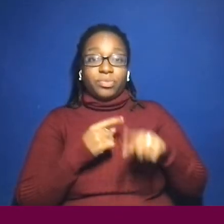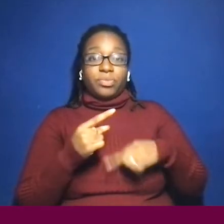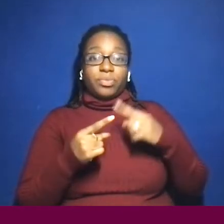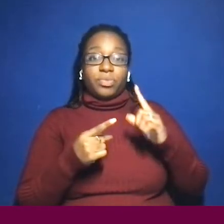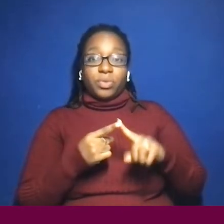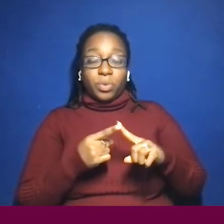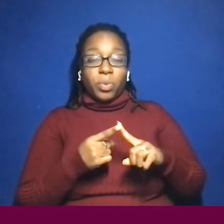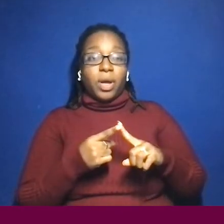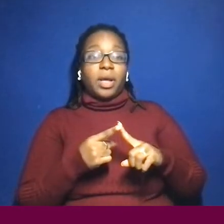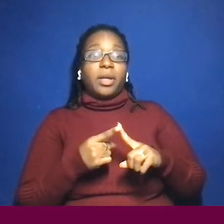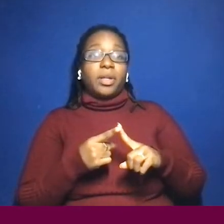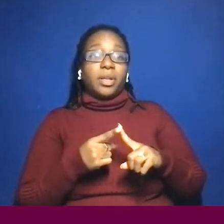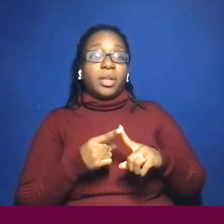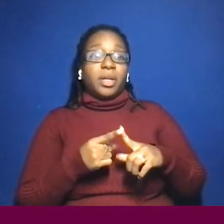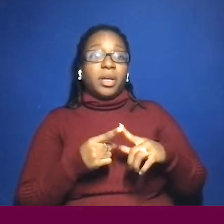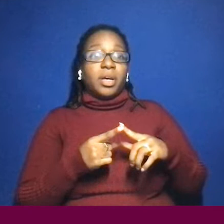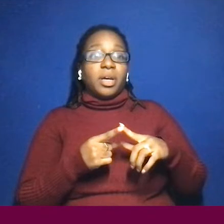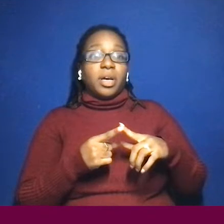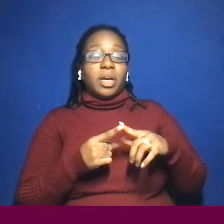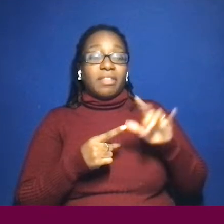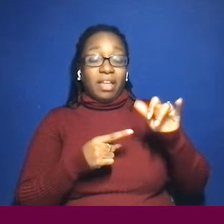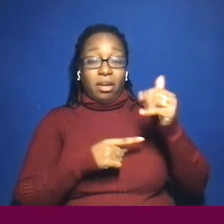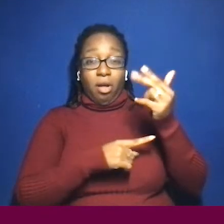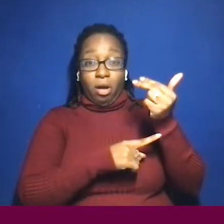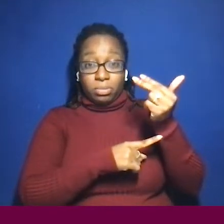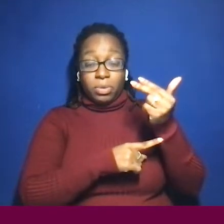and the water started rising around this particular hospital in New Orleans